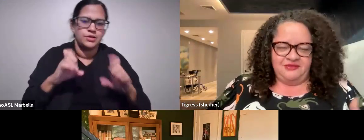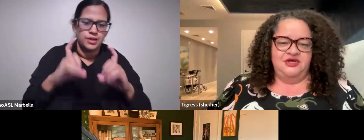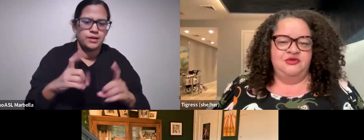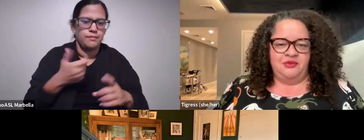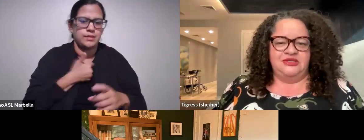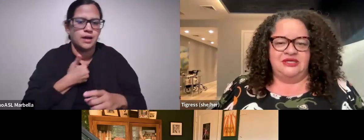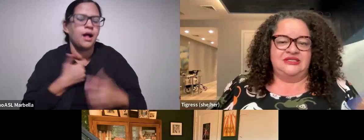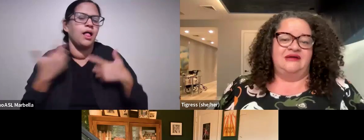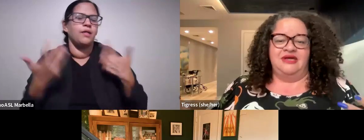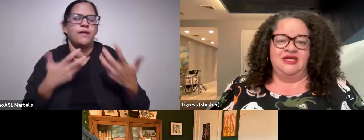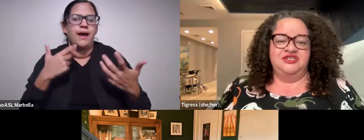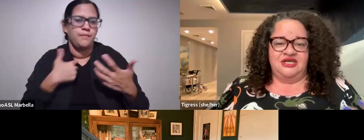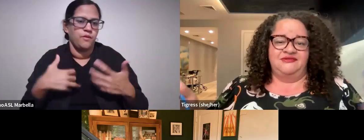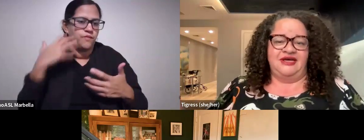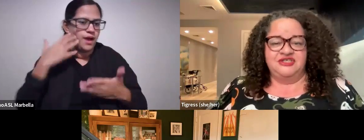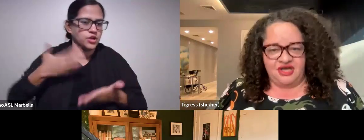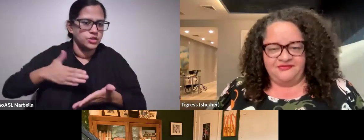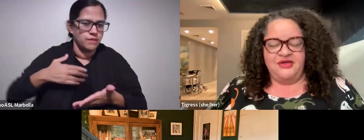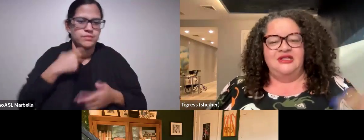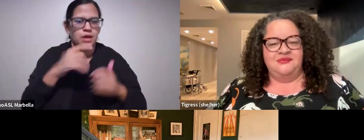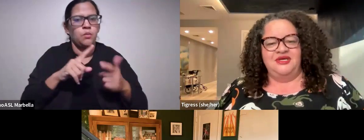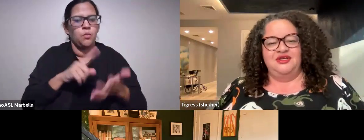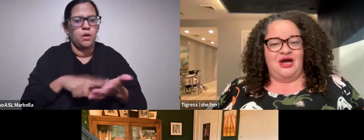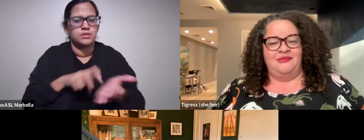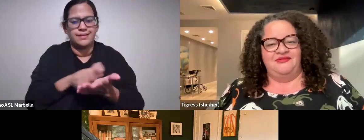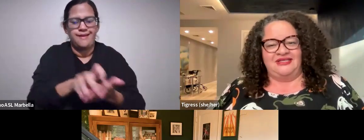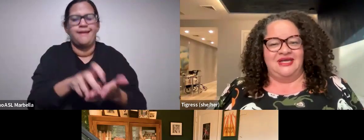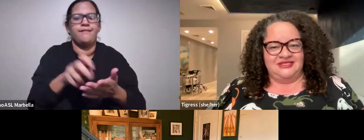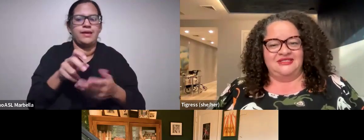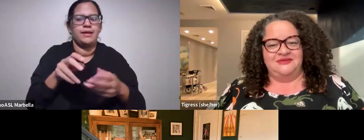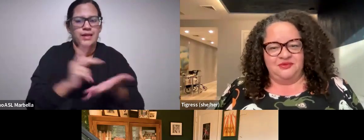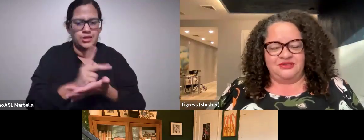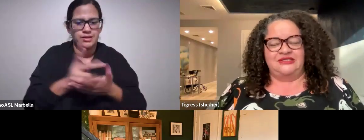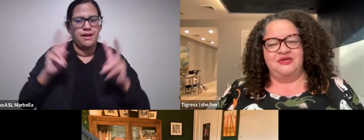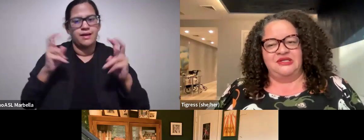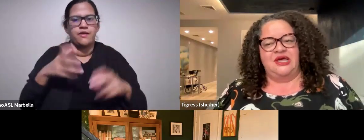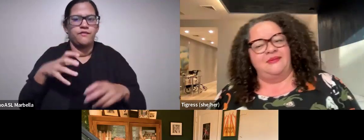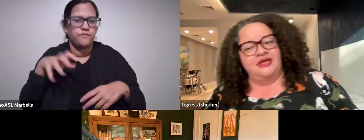Let me tell you about what it's like to navigate a kitchen as a fat chef. I'm a fat scientist. Lemme tell you what it's like to be in the lab.